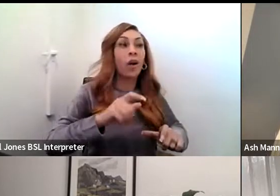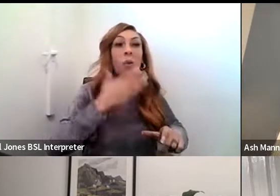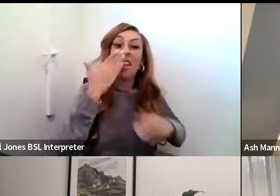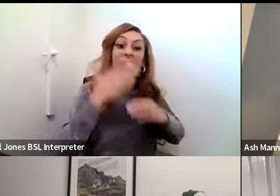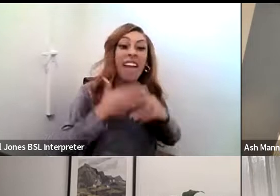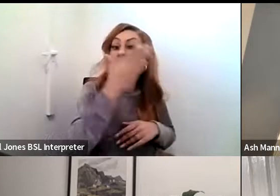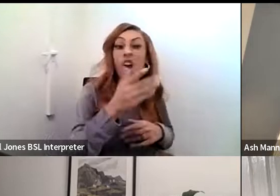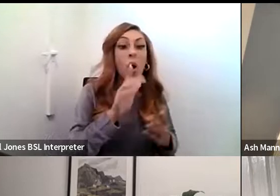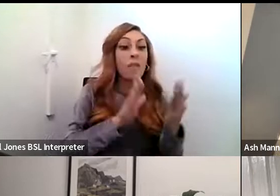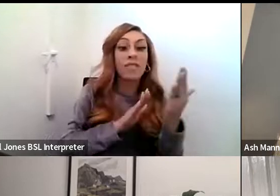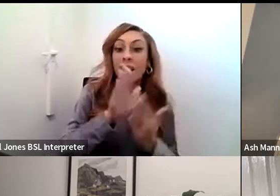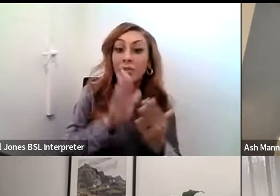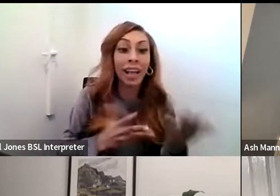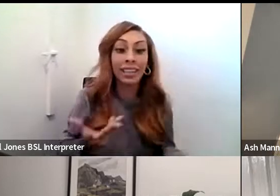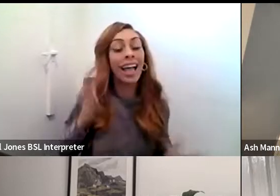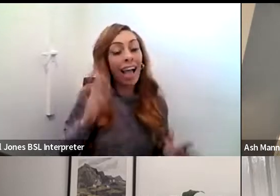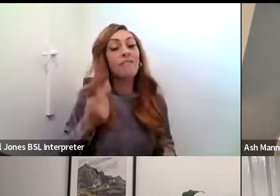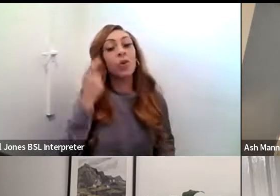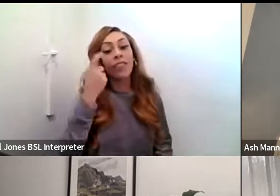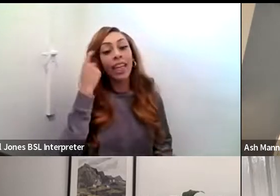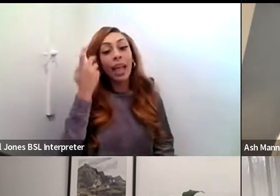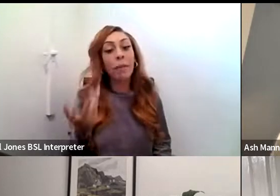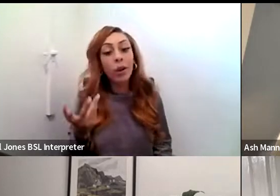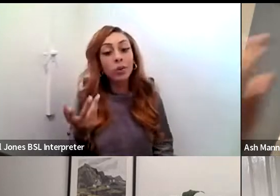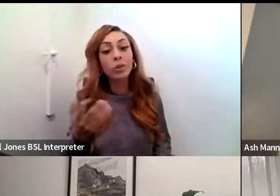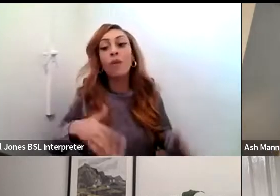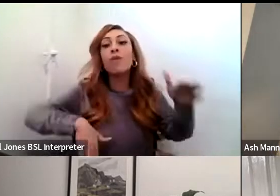I think we have to think about the full experience,